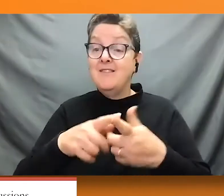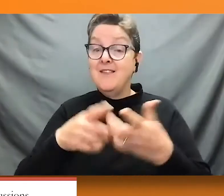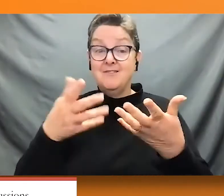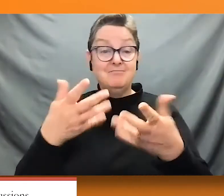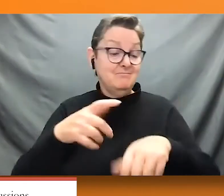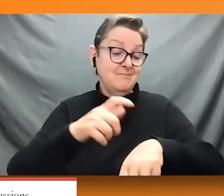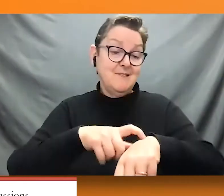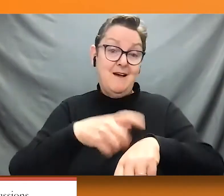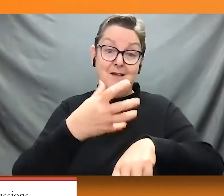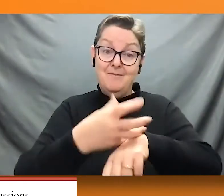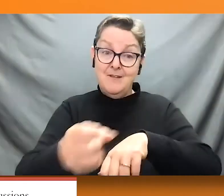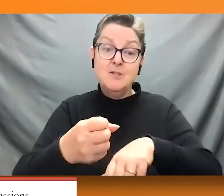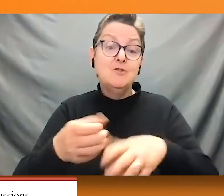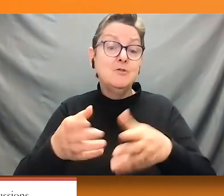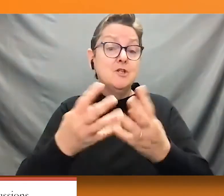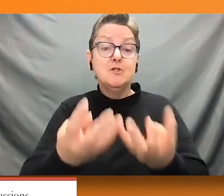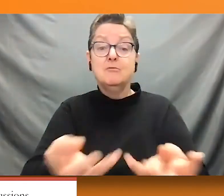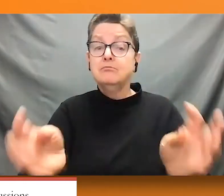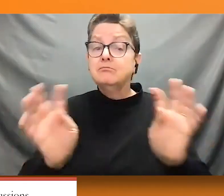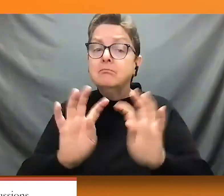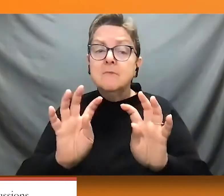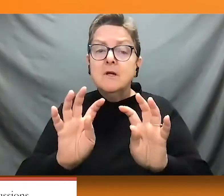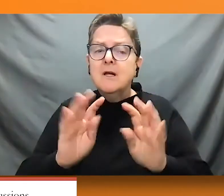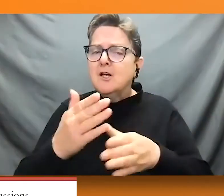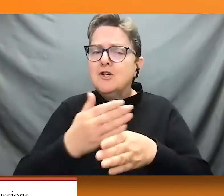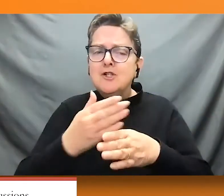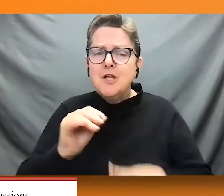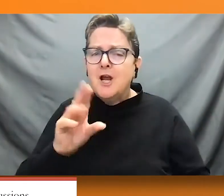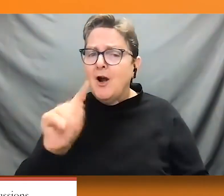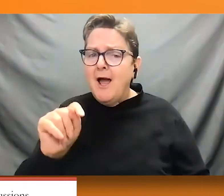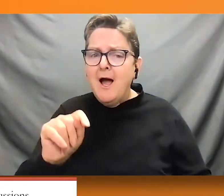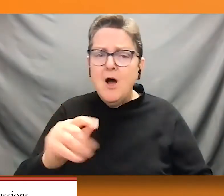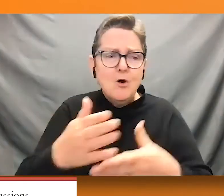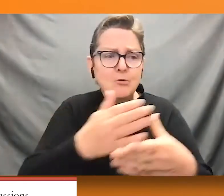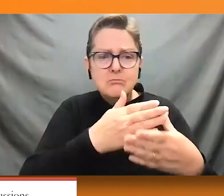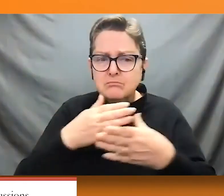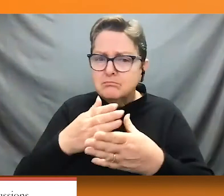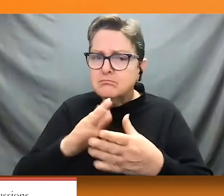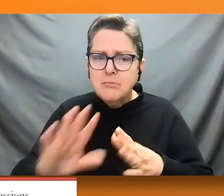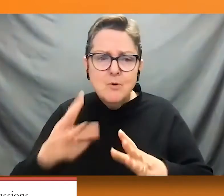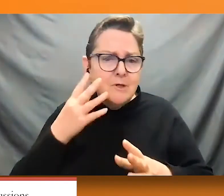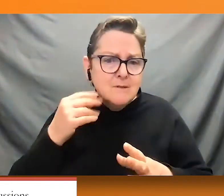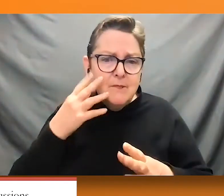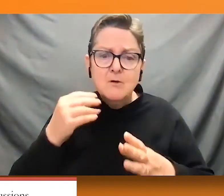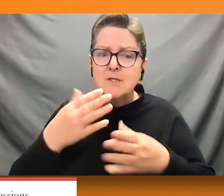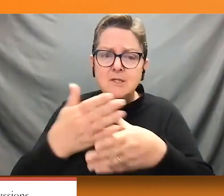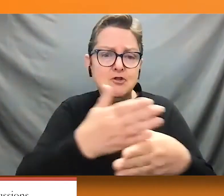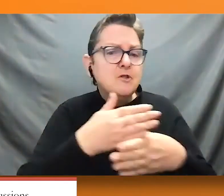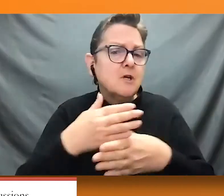So, everybody turns. They explain it to each other. And then you ask for them to share out as a group.